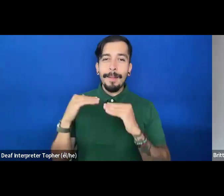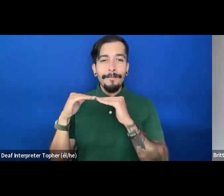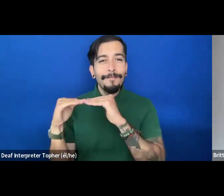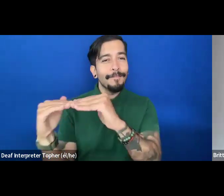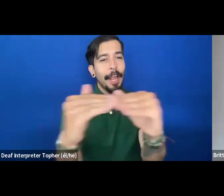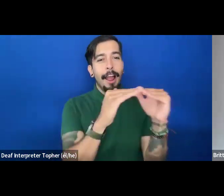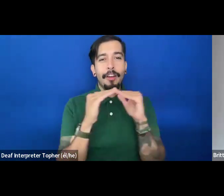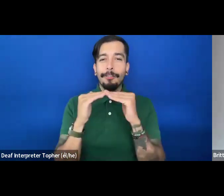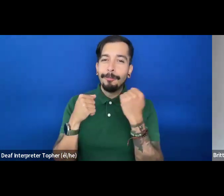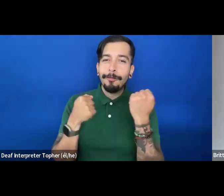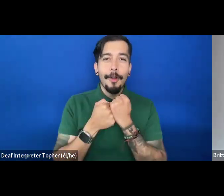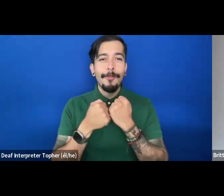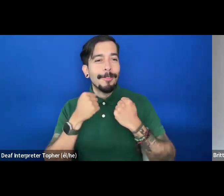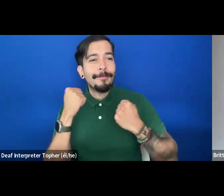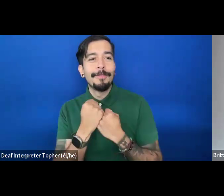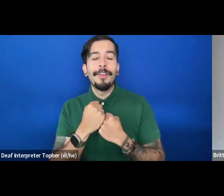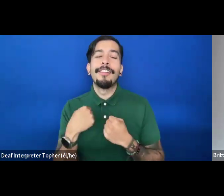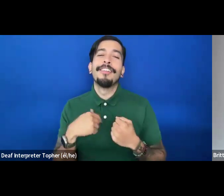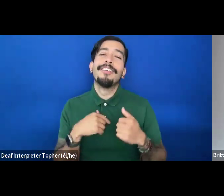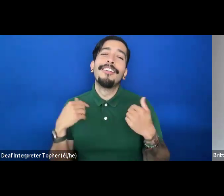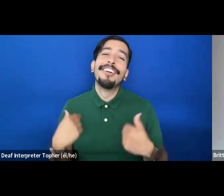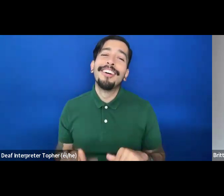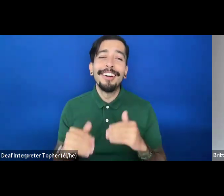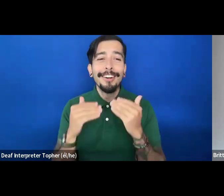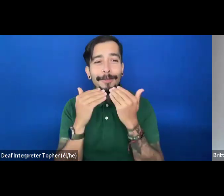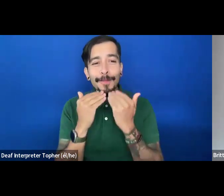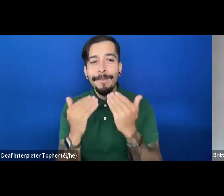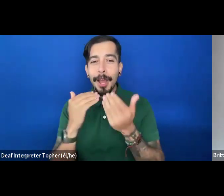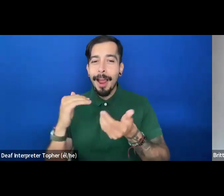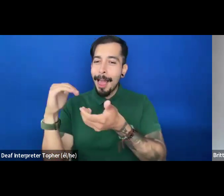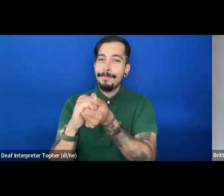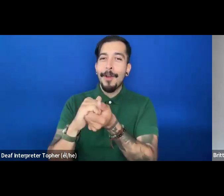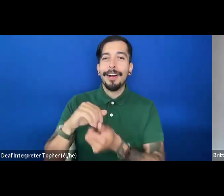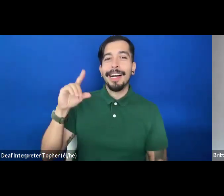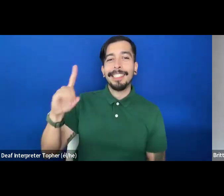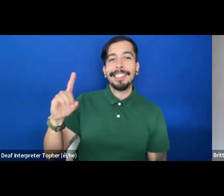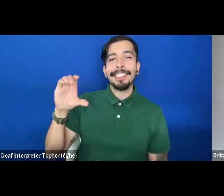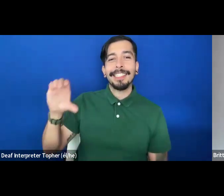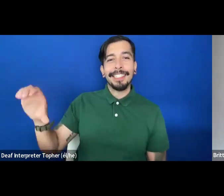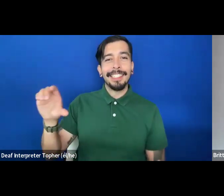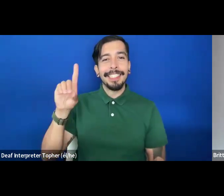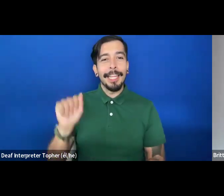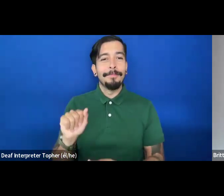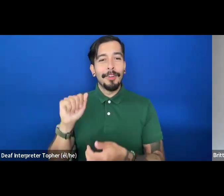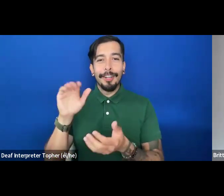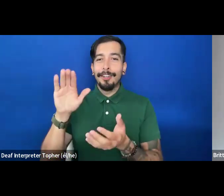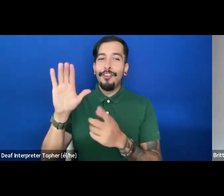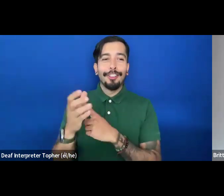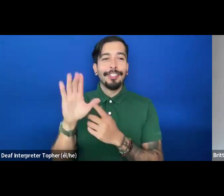Disability Cultural Center on this panel as a part of their 'Care Work' series where we'll be discussing the intersection